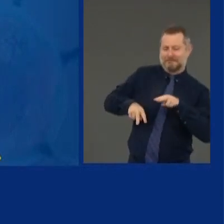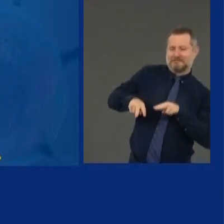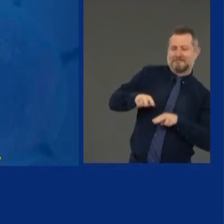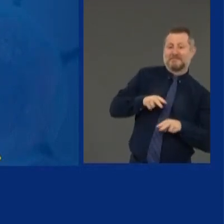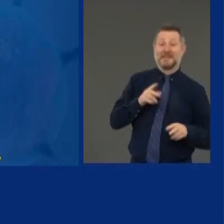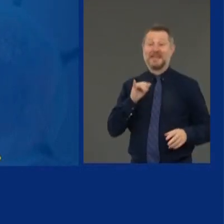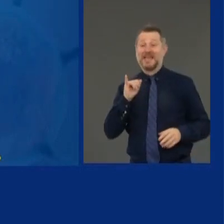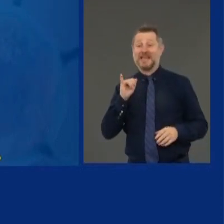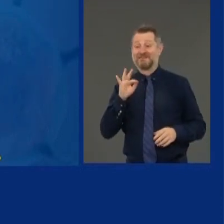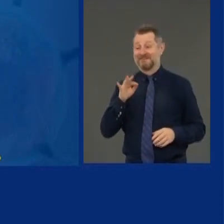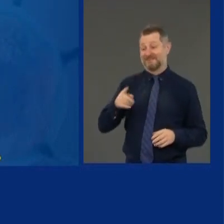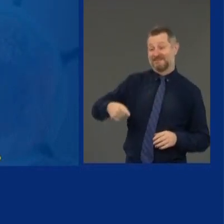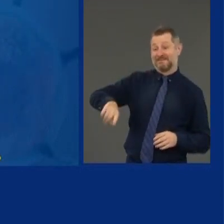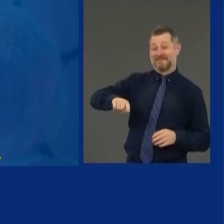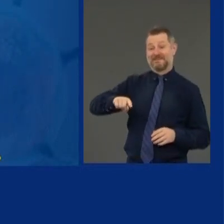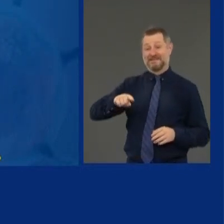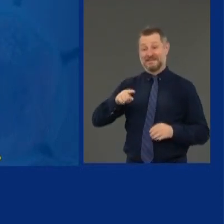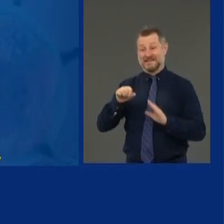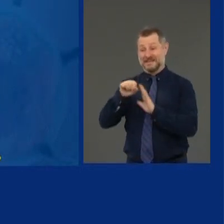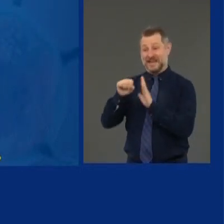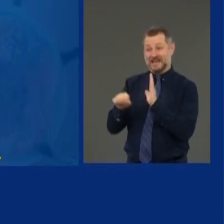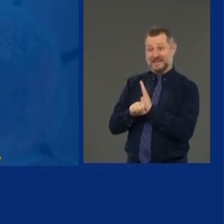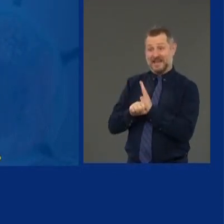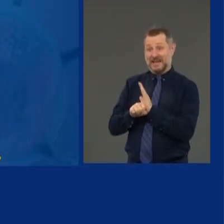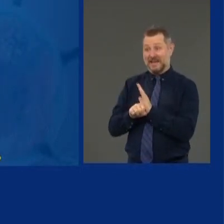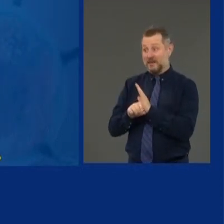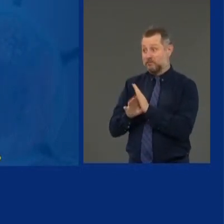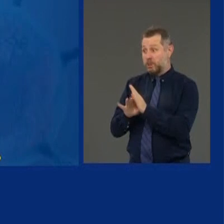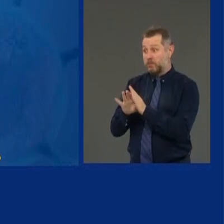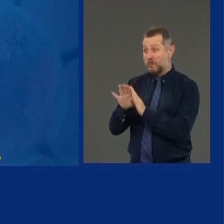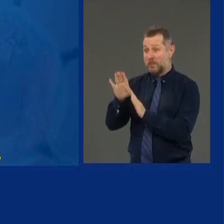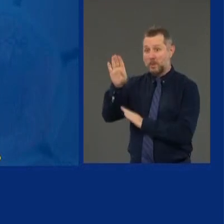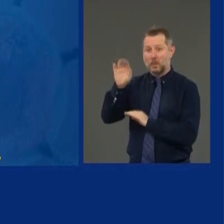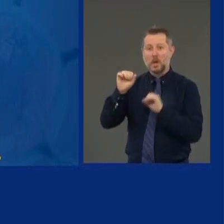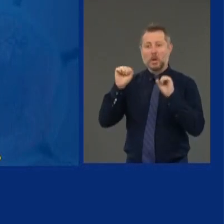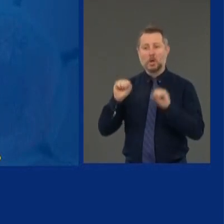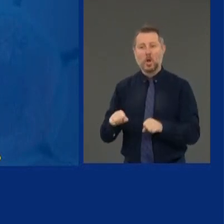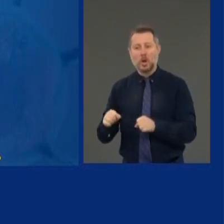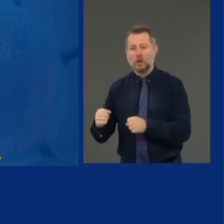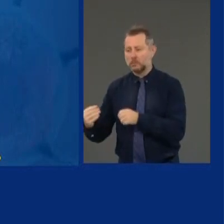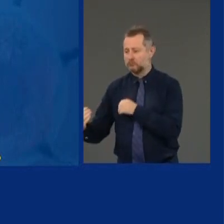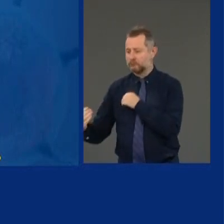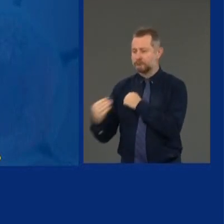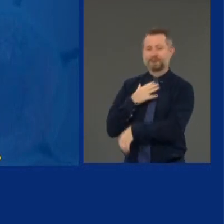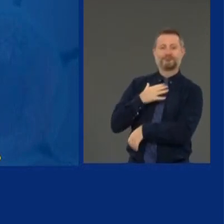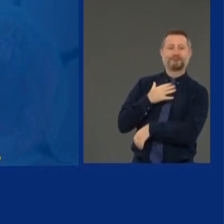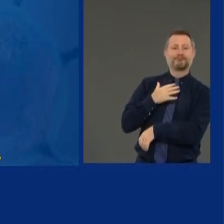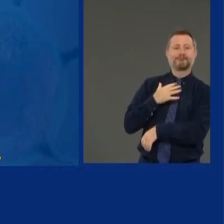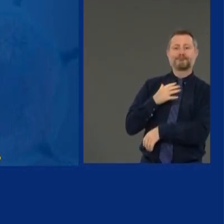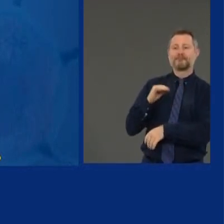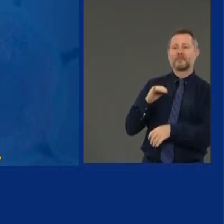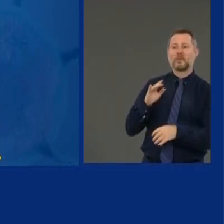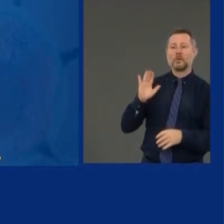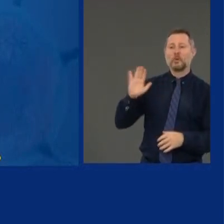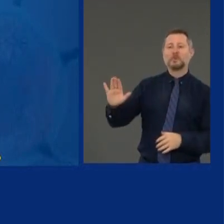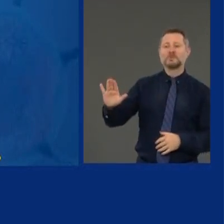SECONDLY, IF THOSE STATES ARE GOING UP, THEY COULD SPRAD THE VIRUS TO NEW YORK.